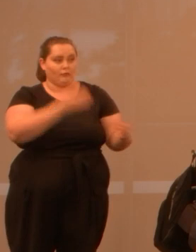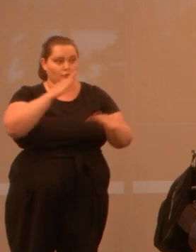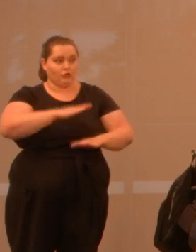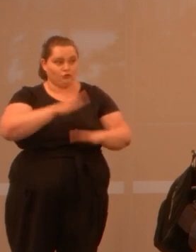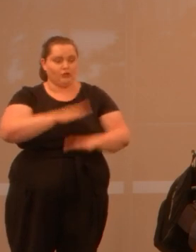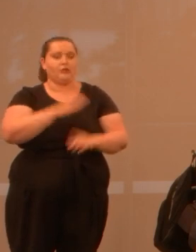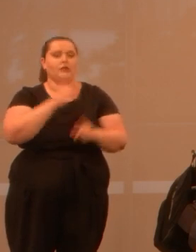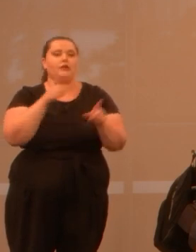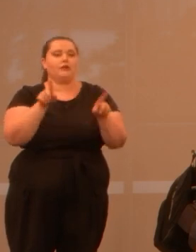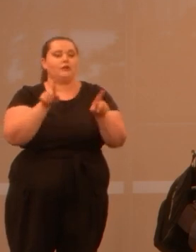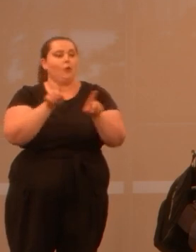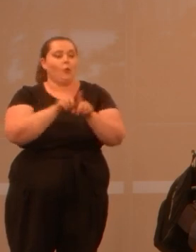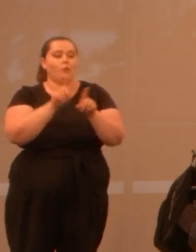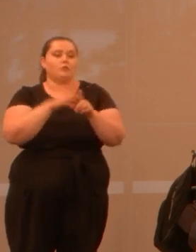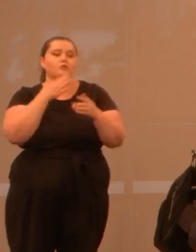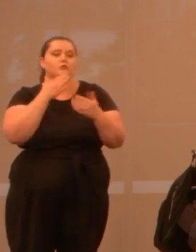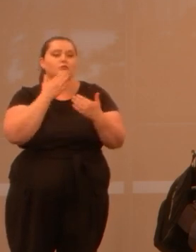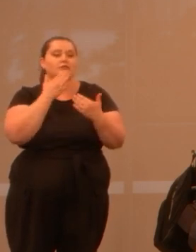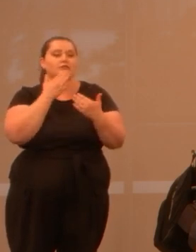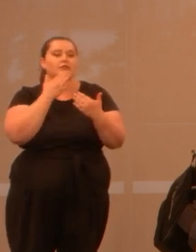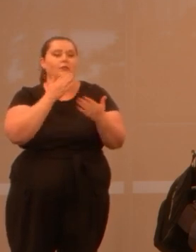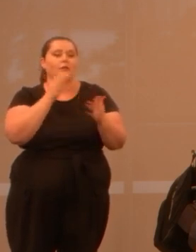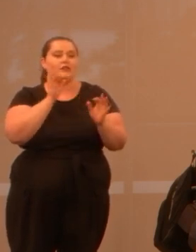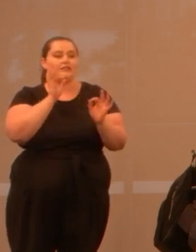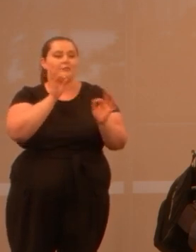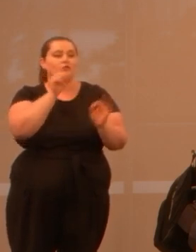want to thank our very honoured guests, the Minister Don Punch and also